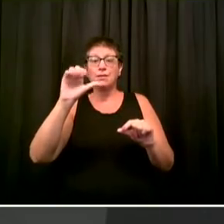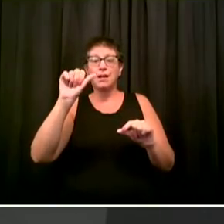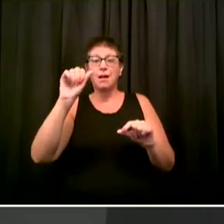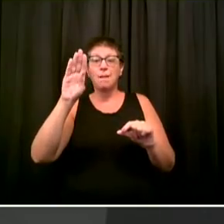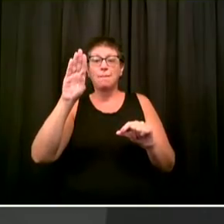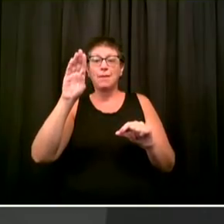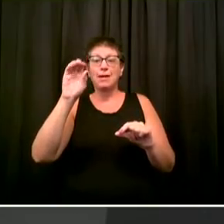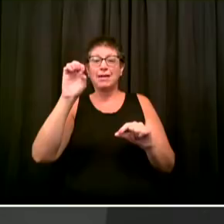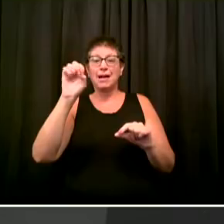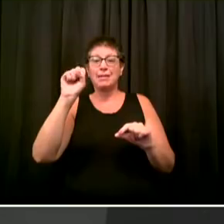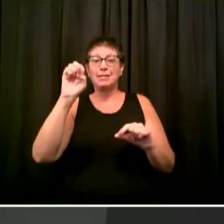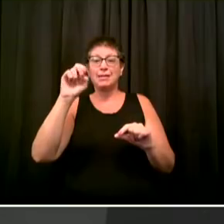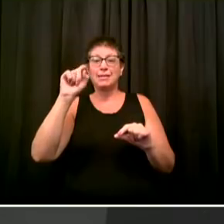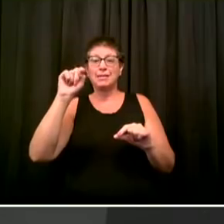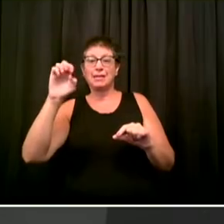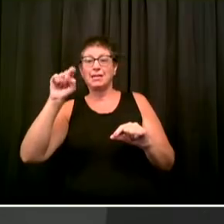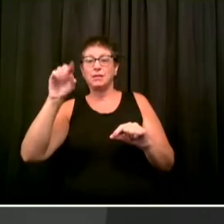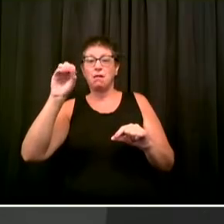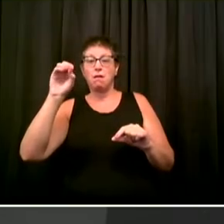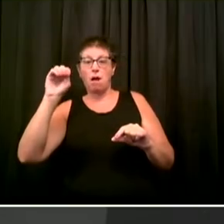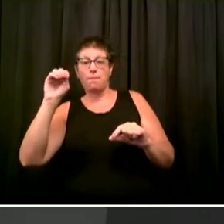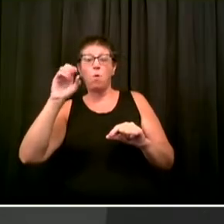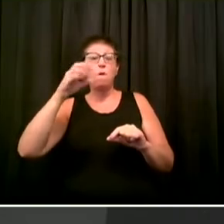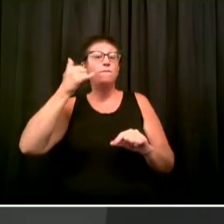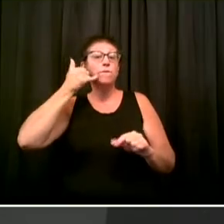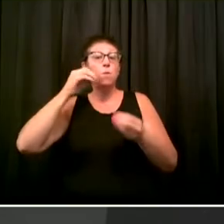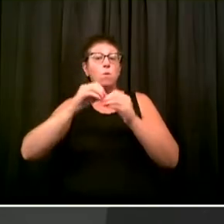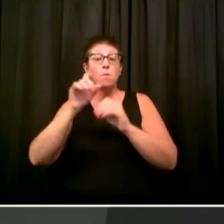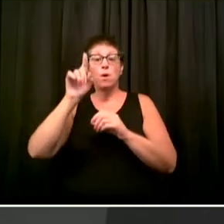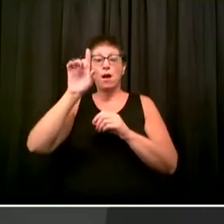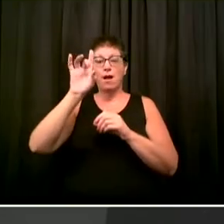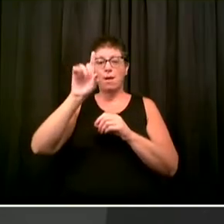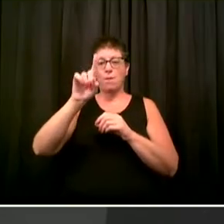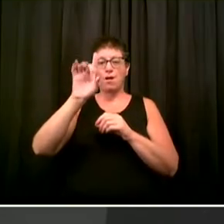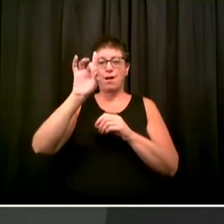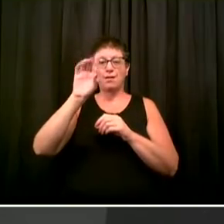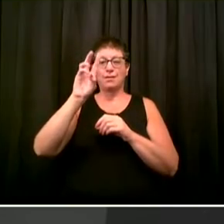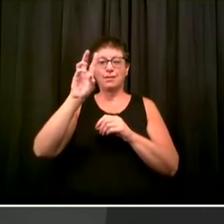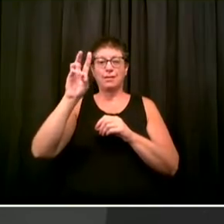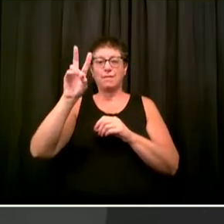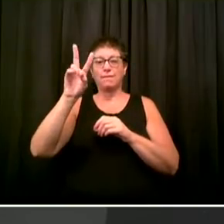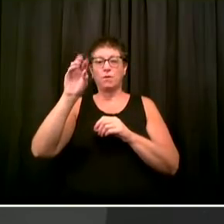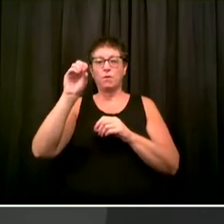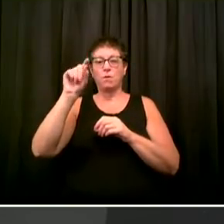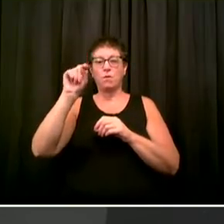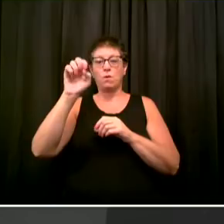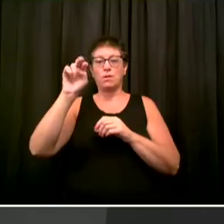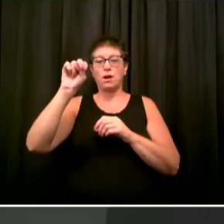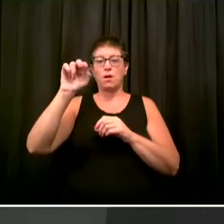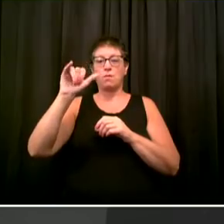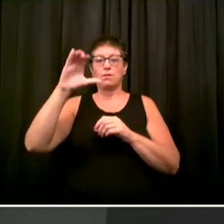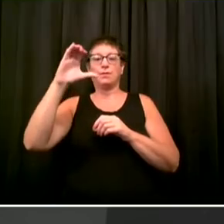ETH ABORD OF ELECTIONS WILL START MAILING BALLOTS OUT I LNAE TSEEPTMBRE,